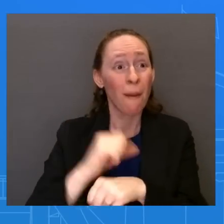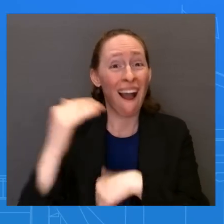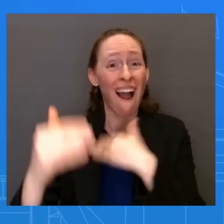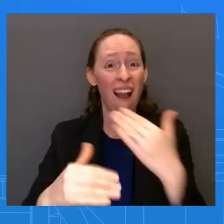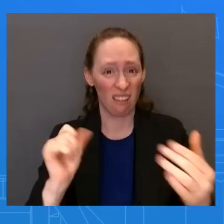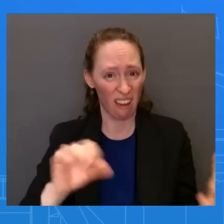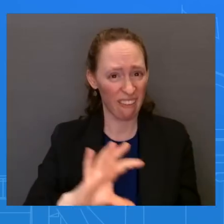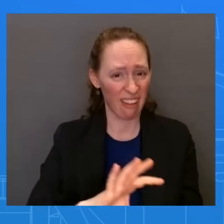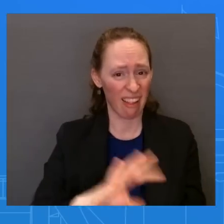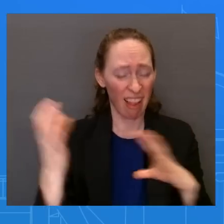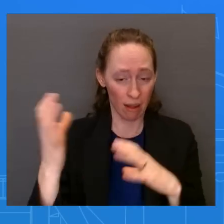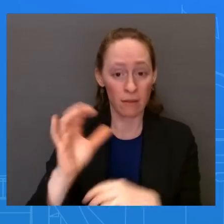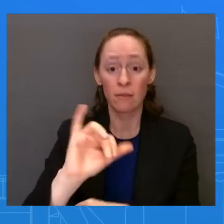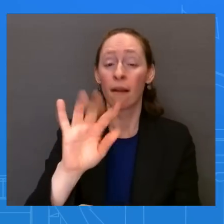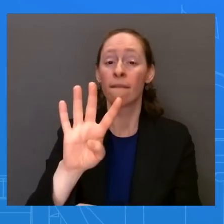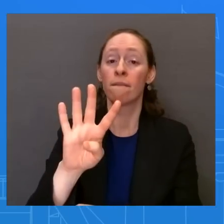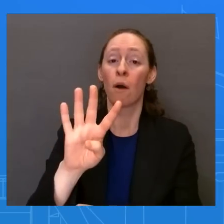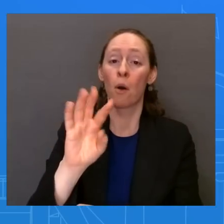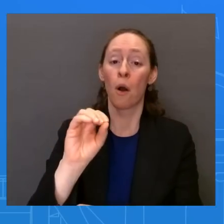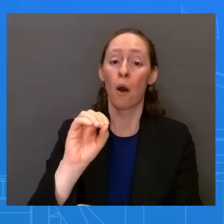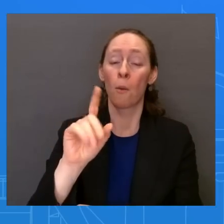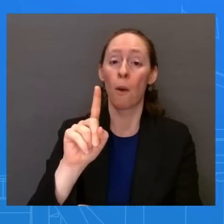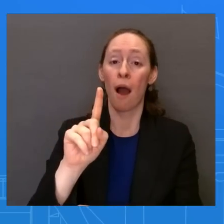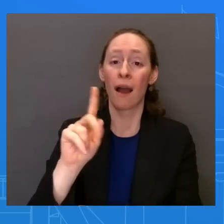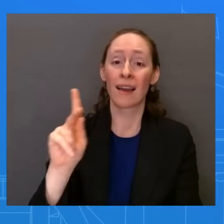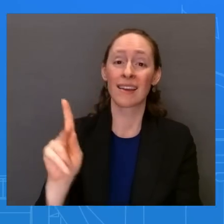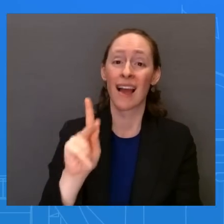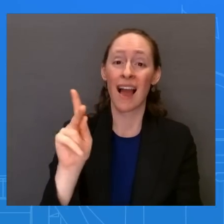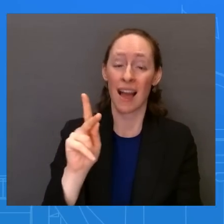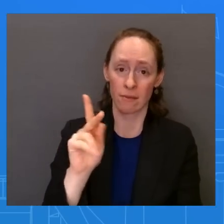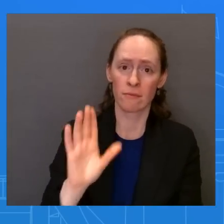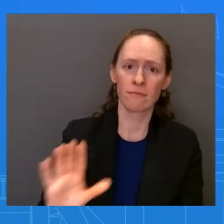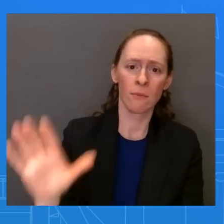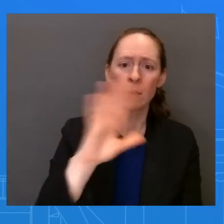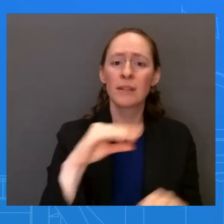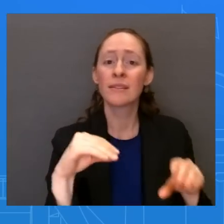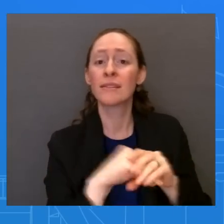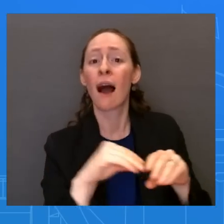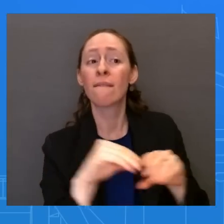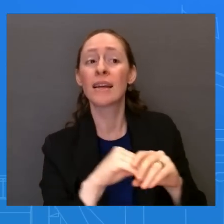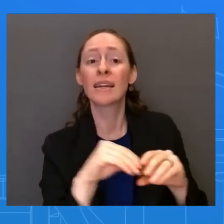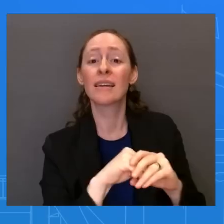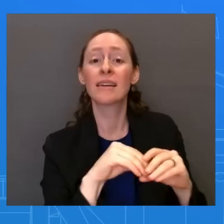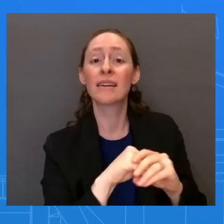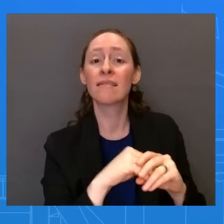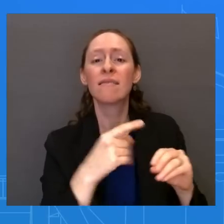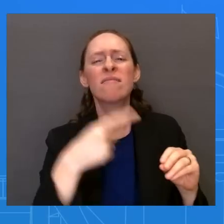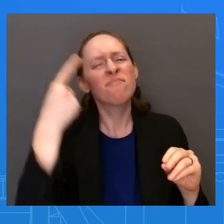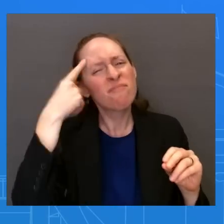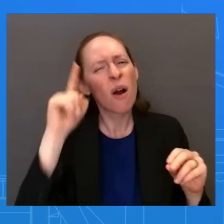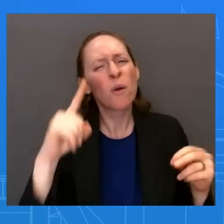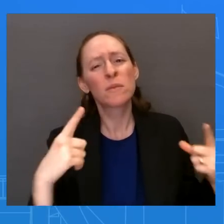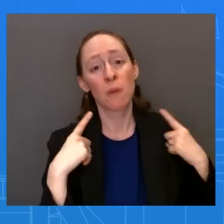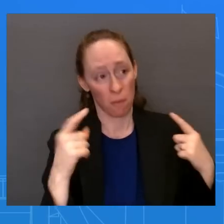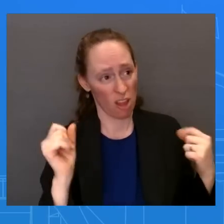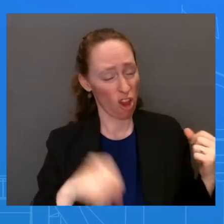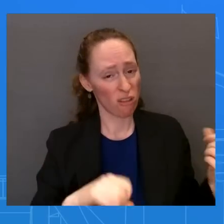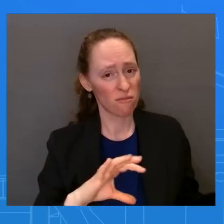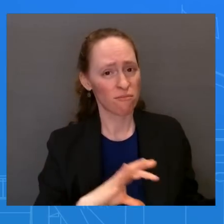cut Social Security, cut Medicare, cut Medicaid. So, on this last point, the President has been clear: